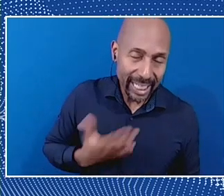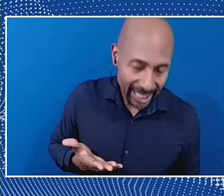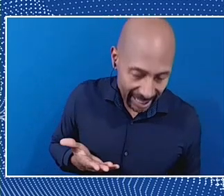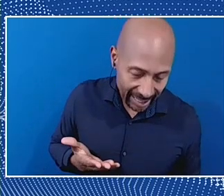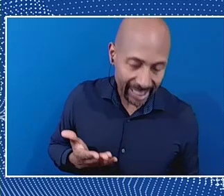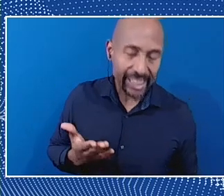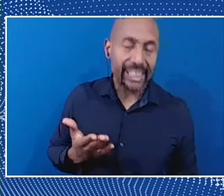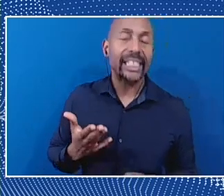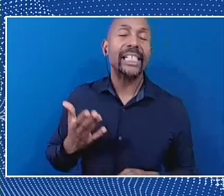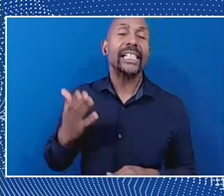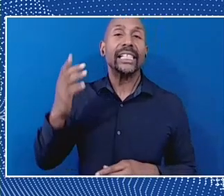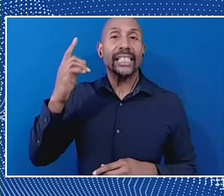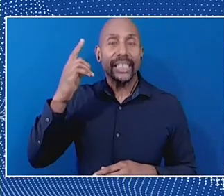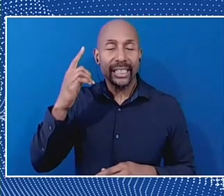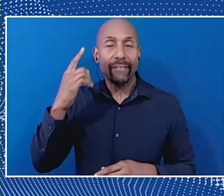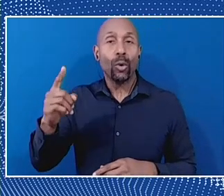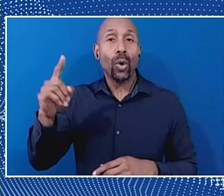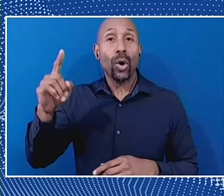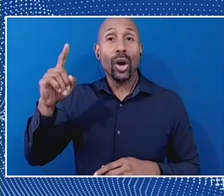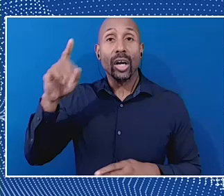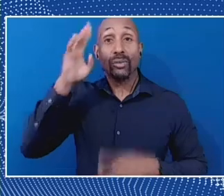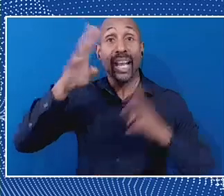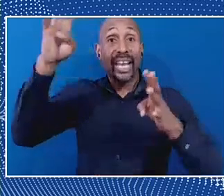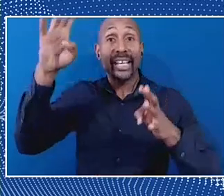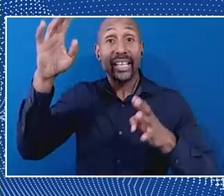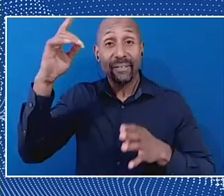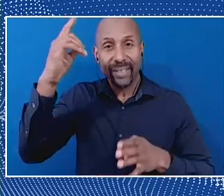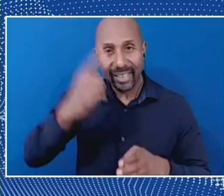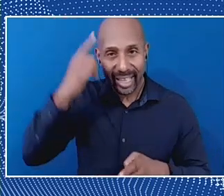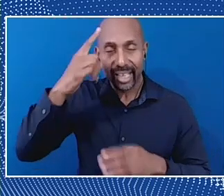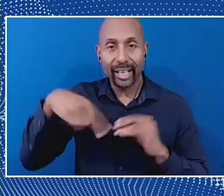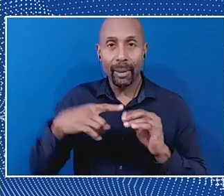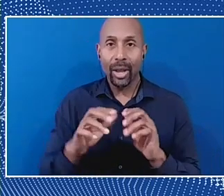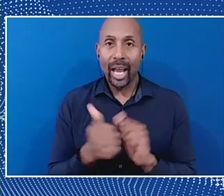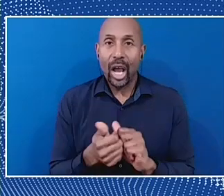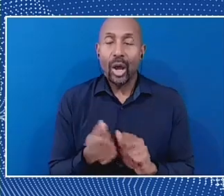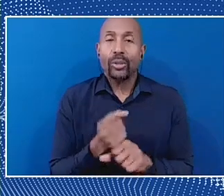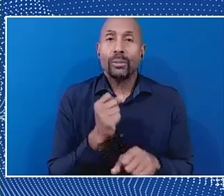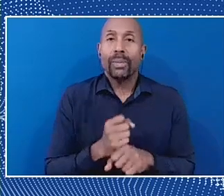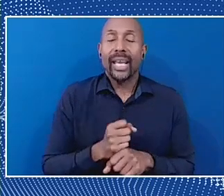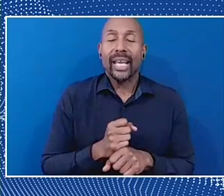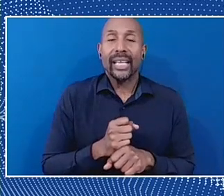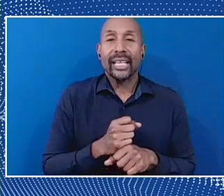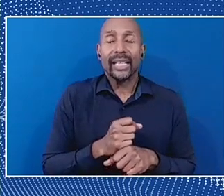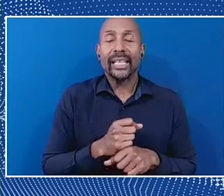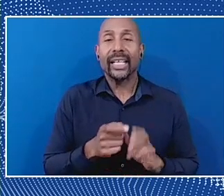creatively about how to automate decision-making. And I'm not I don't mean in the context of